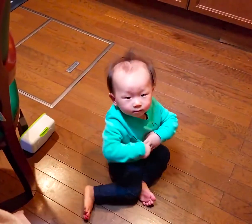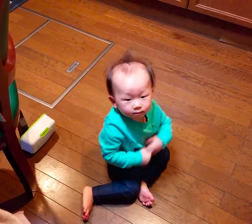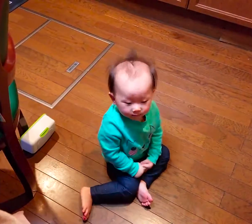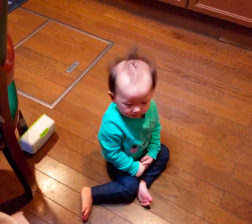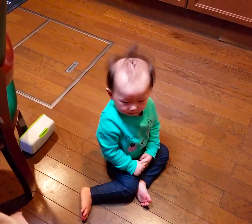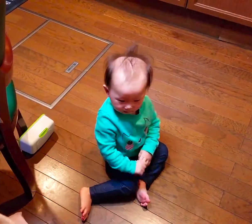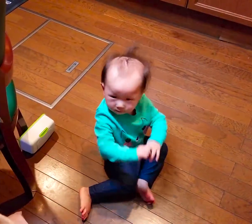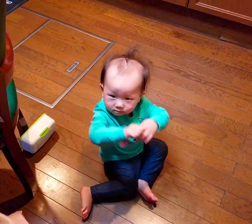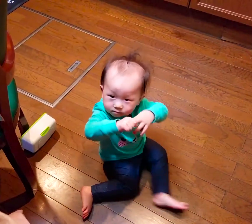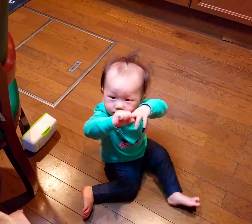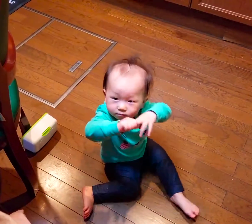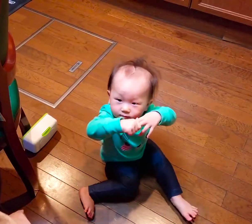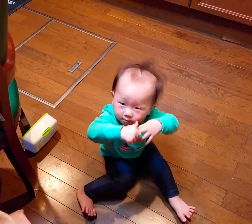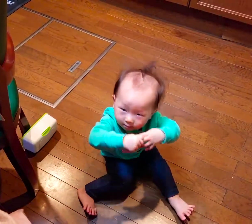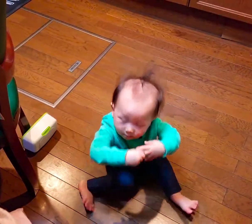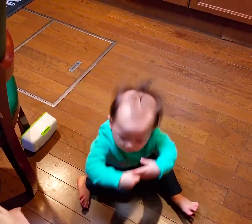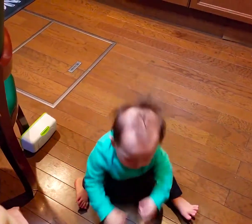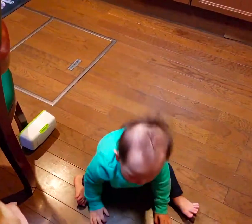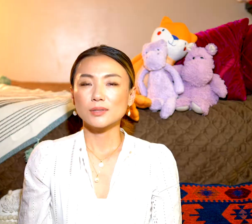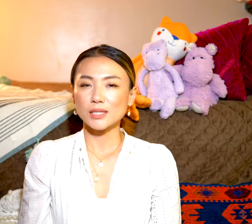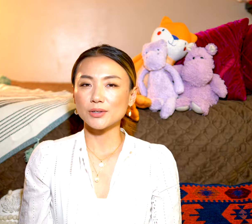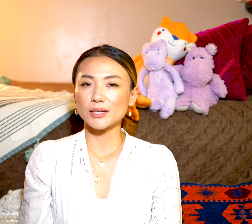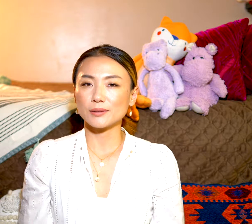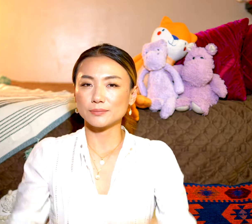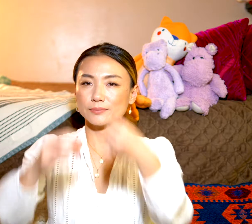Cherry (ASL) Yes Cherry (ASL) Cherry